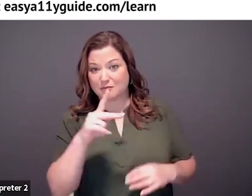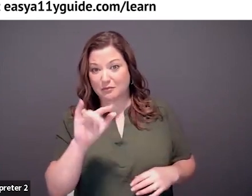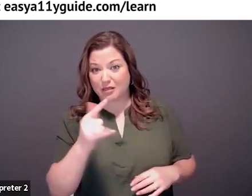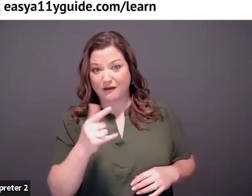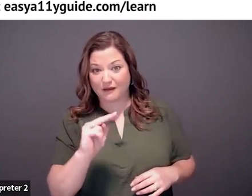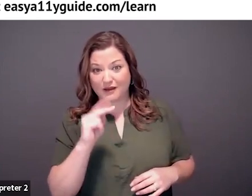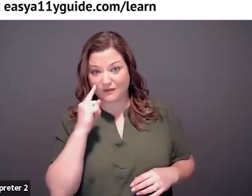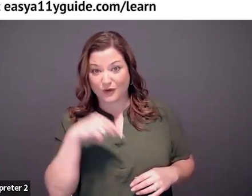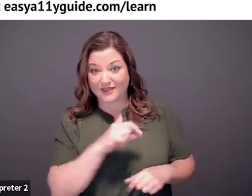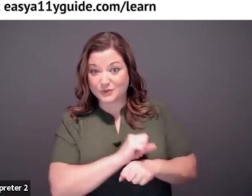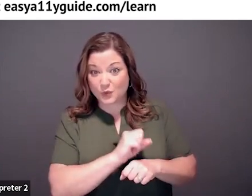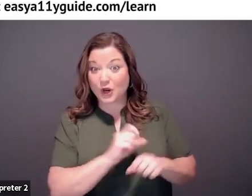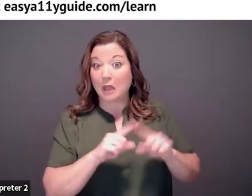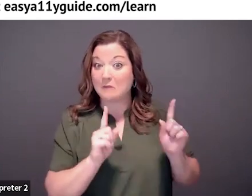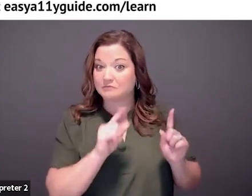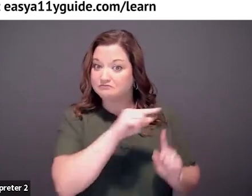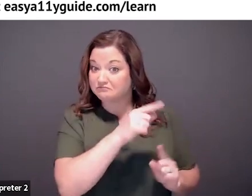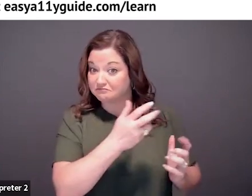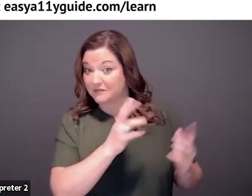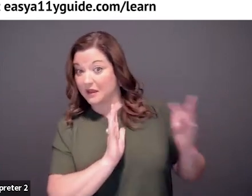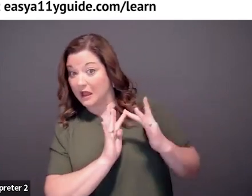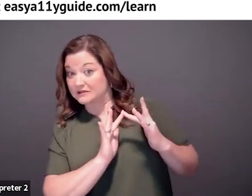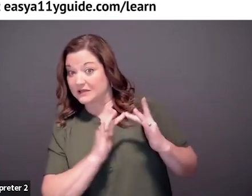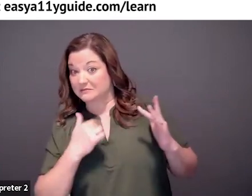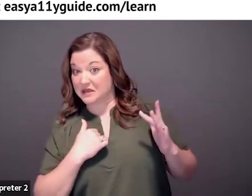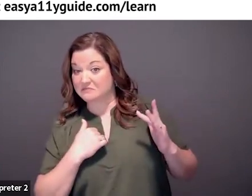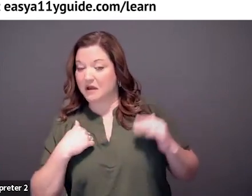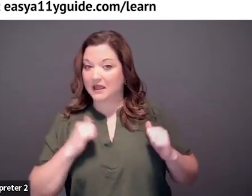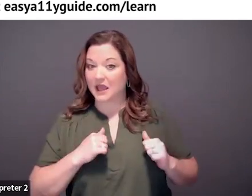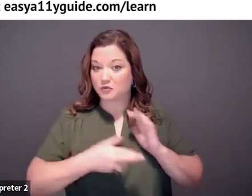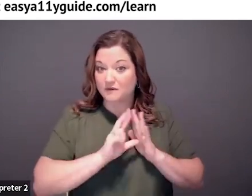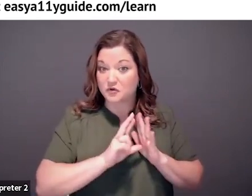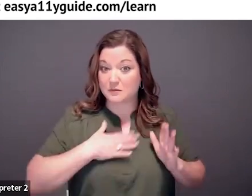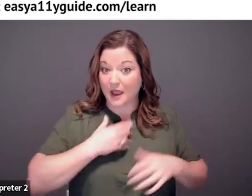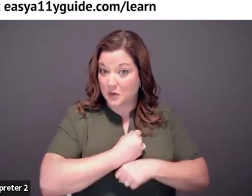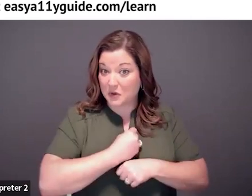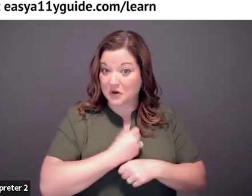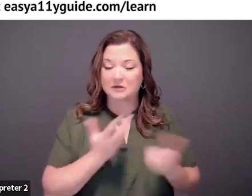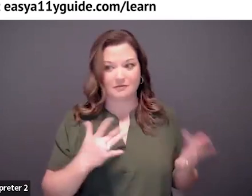but if they would like to contact me later to have them review my work, thrilled to have them.